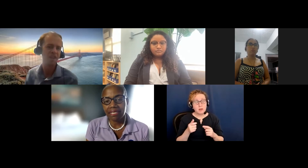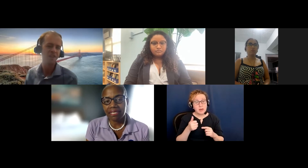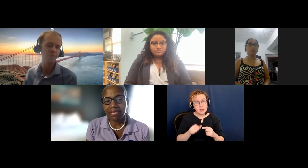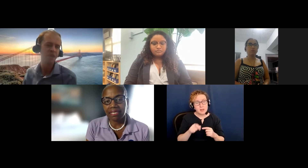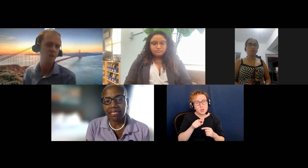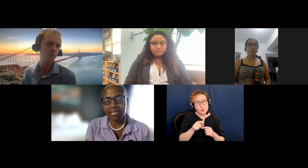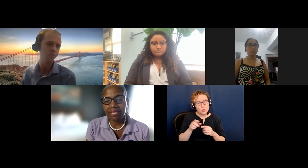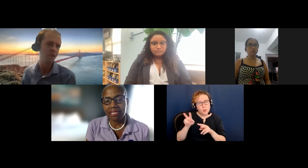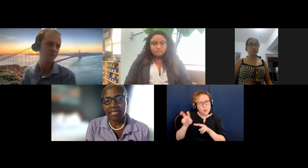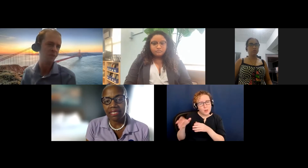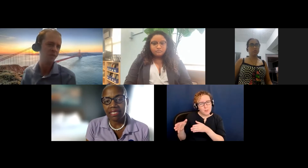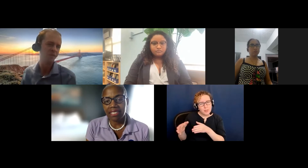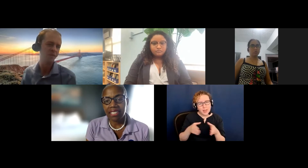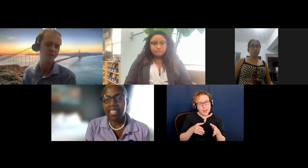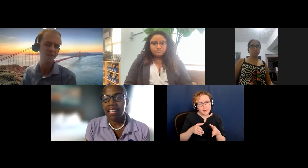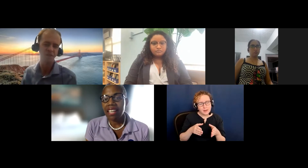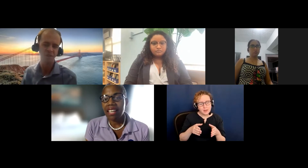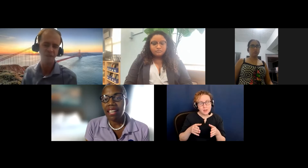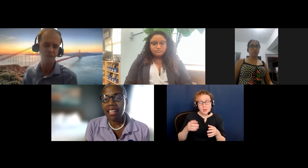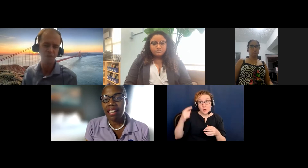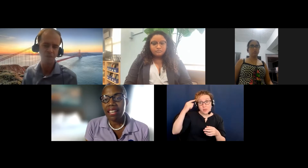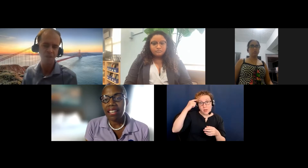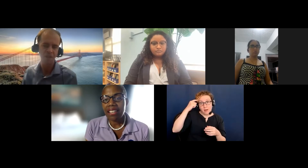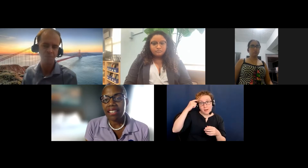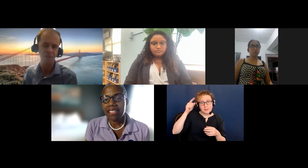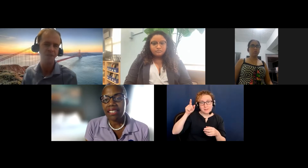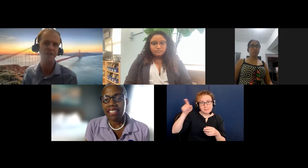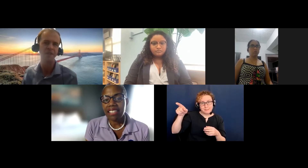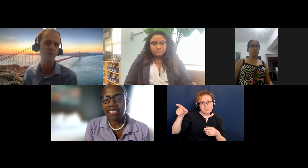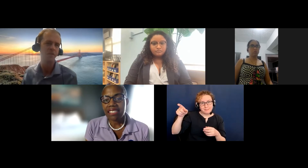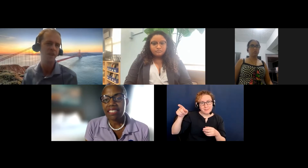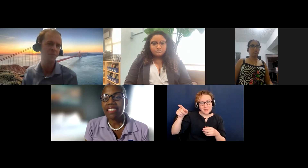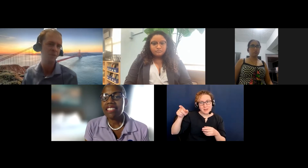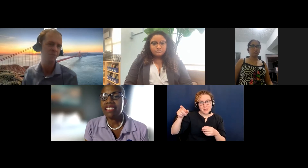ended up being overblown or things that were not as a big of a deal as you thought they may be?